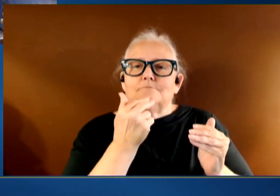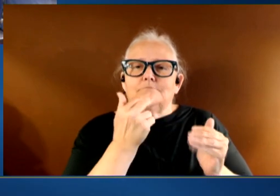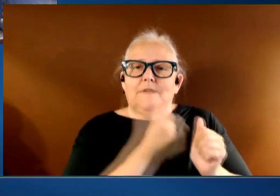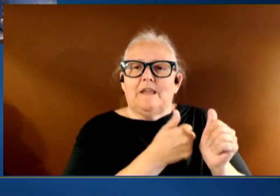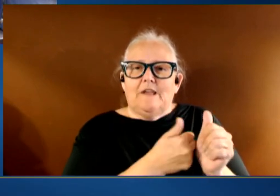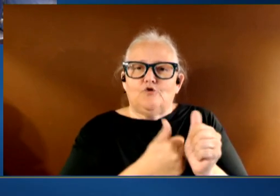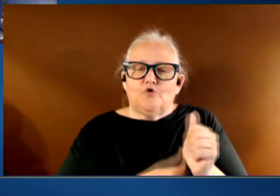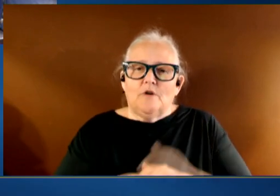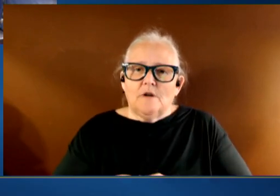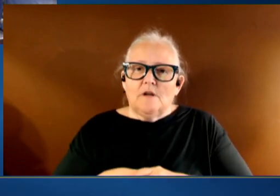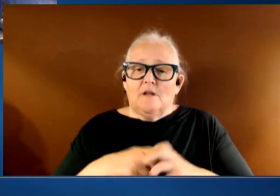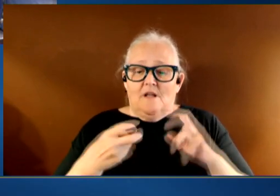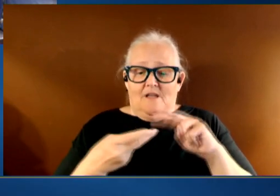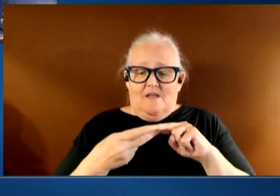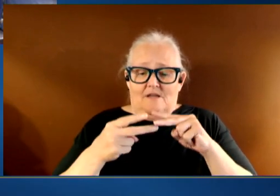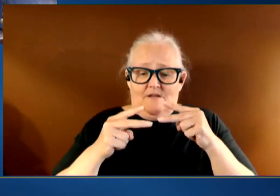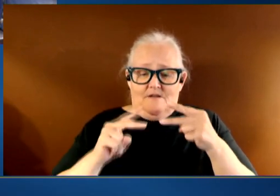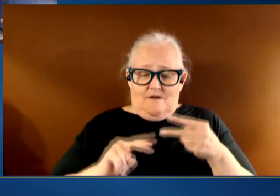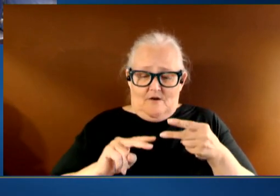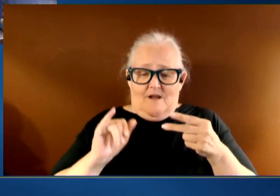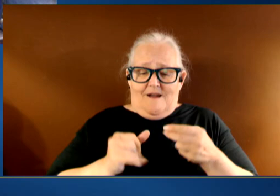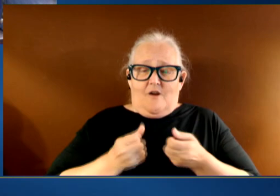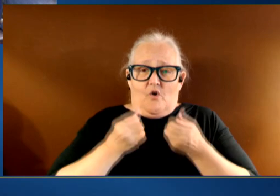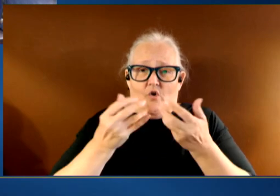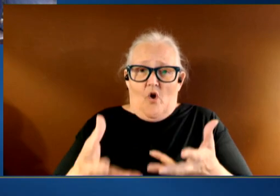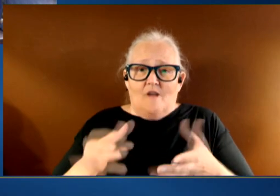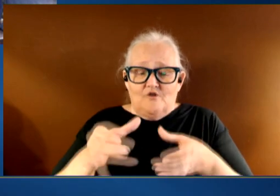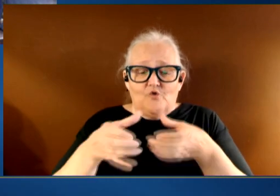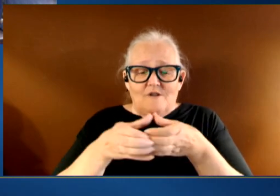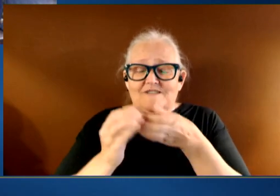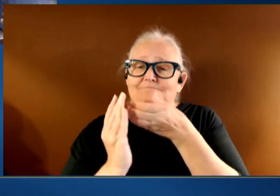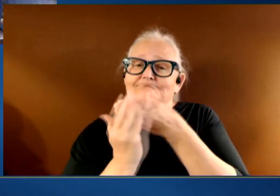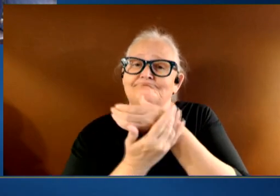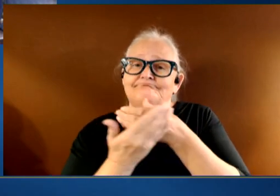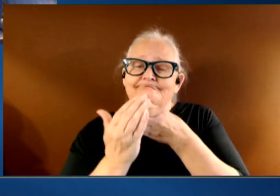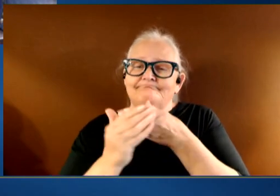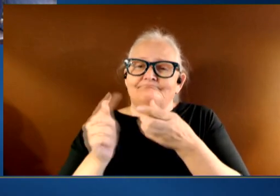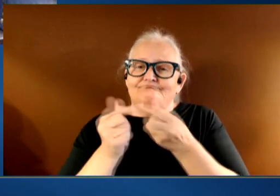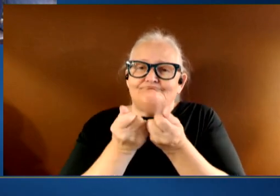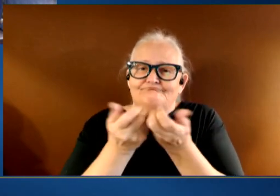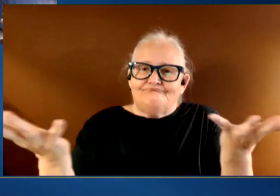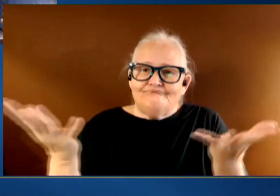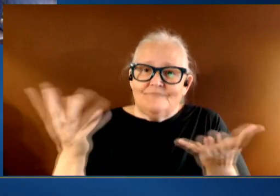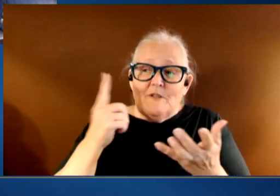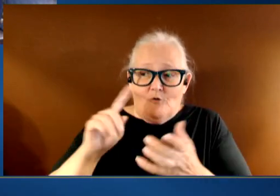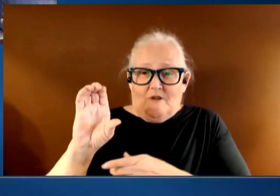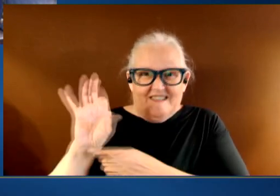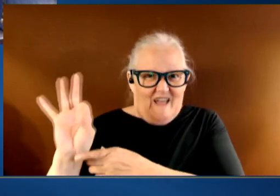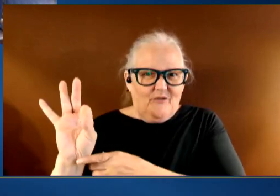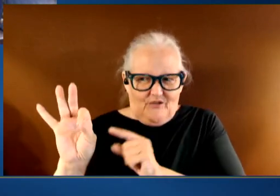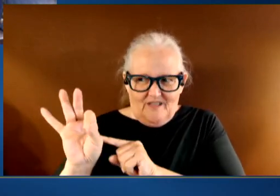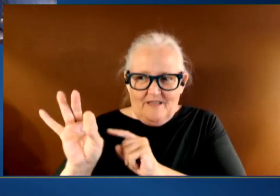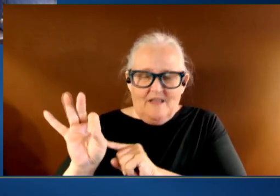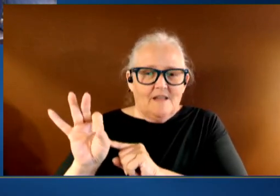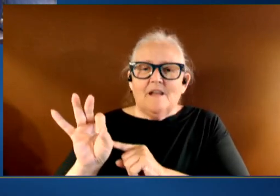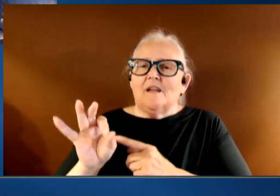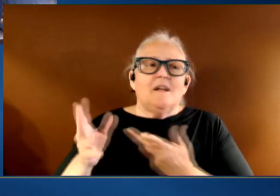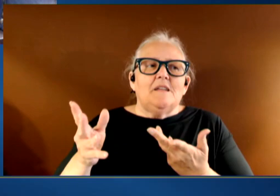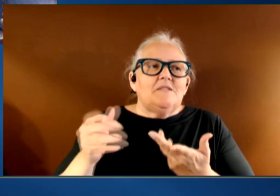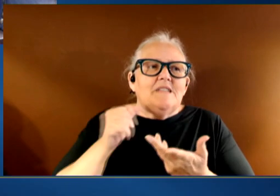leading to a cellular membrane protein malfunction in cystic fibrosis was not identified until 1989,